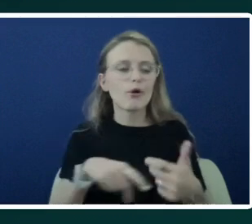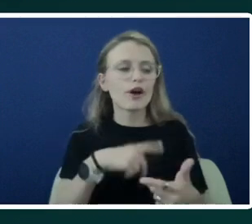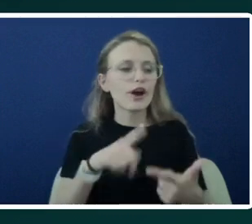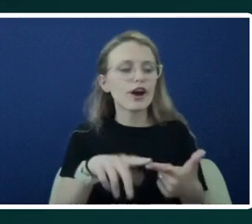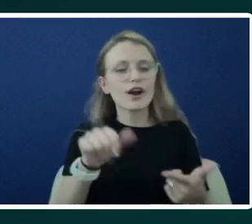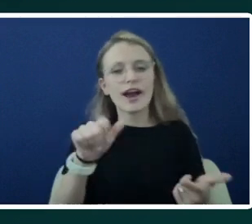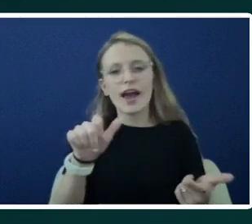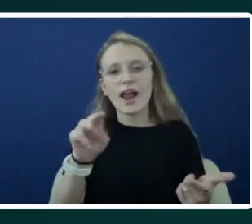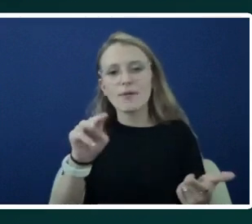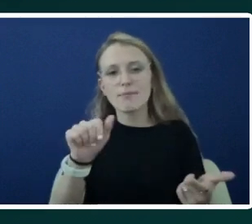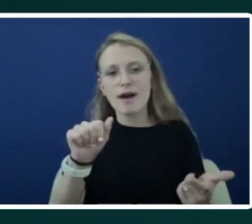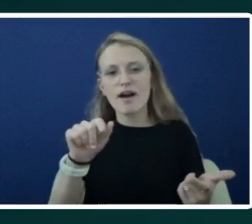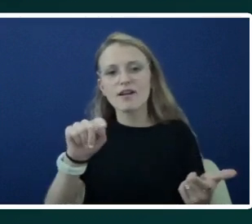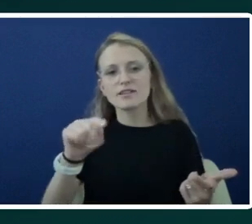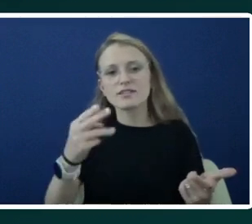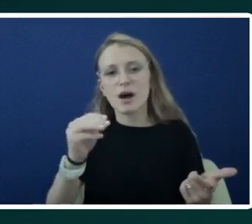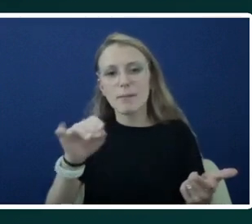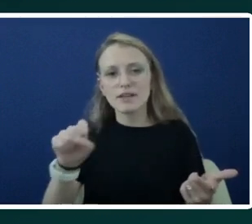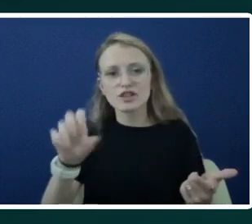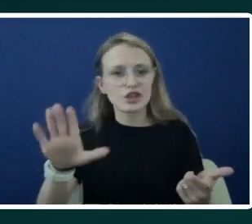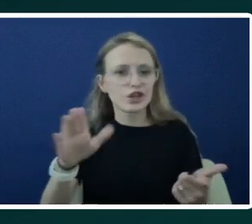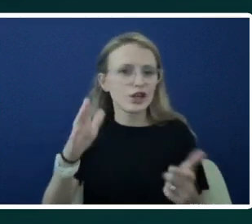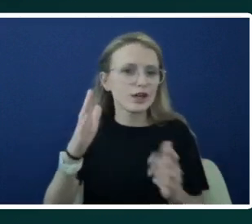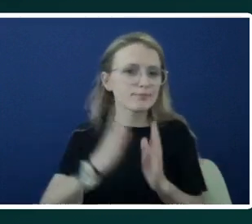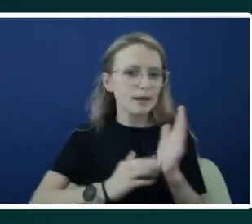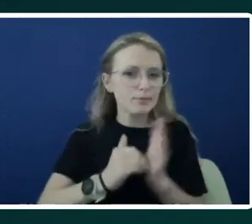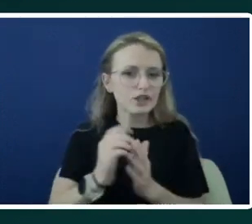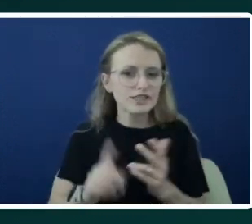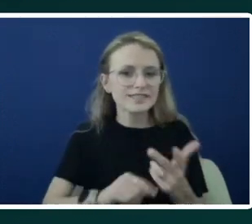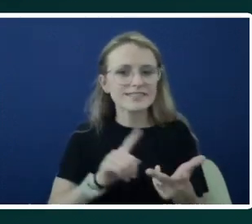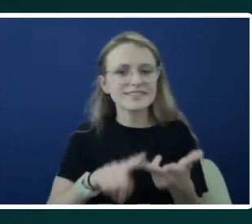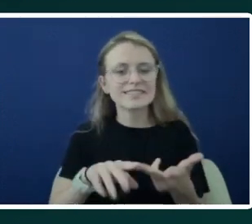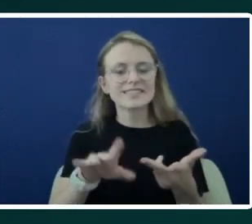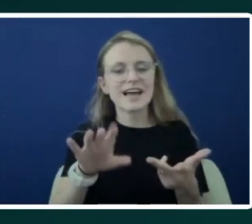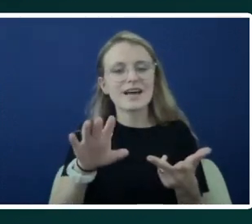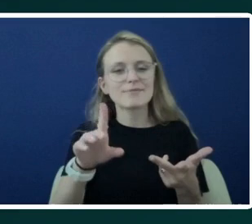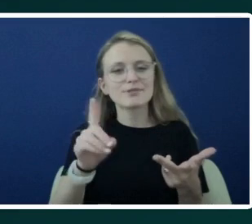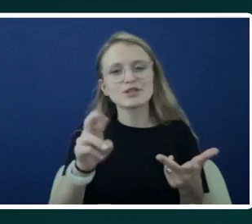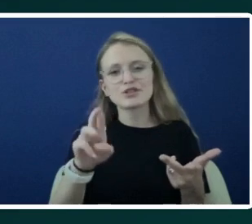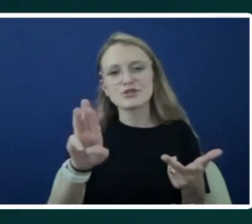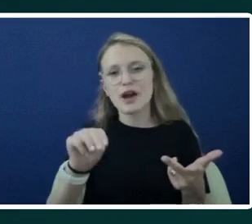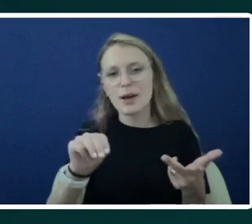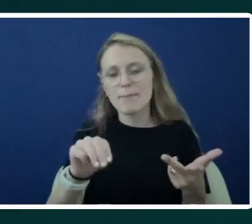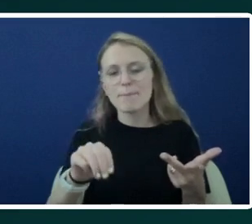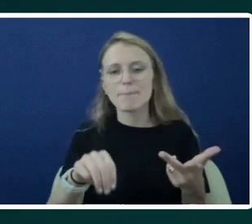and watercolor set or a drum that was used at the New Thing Art and Architecture Center to